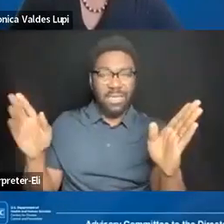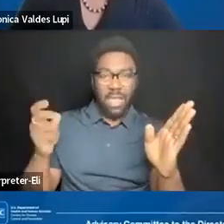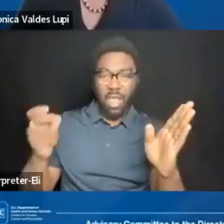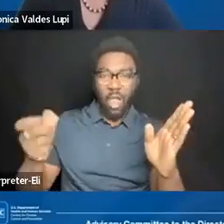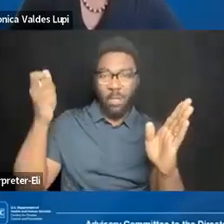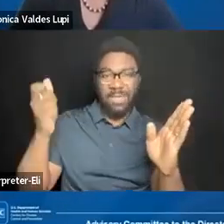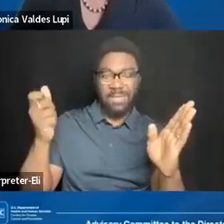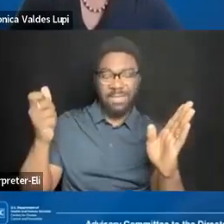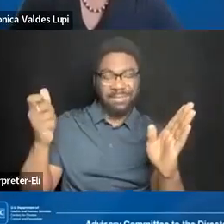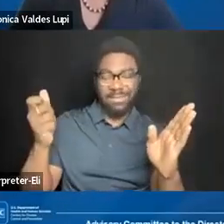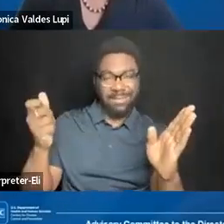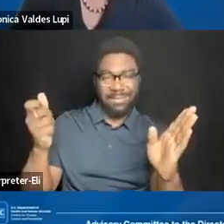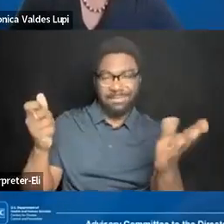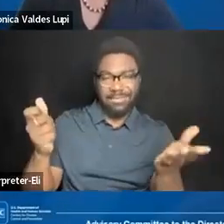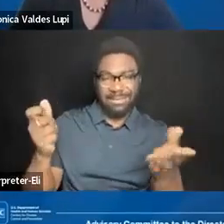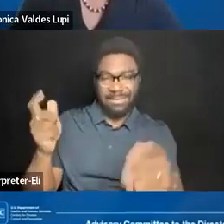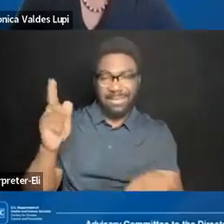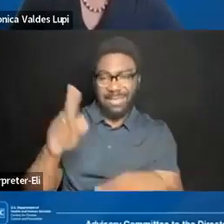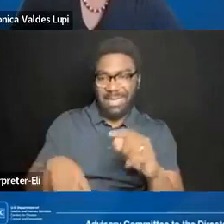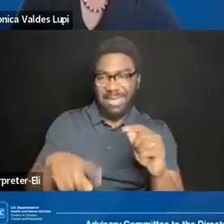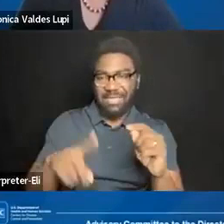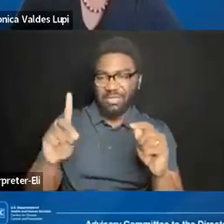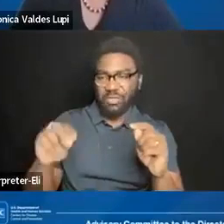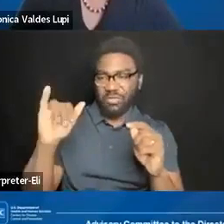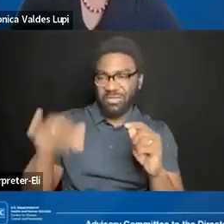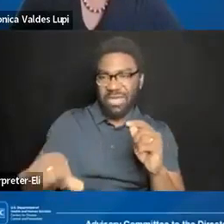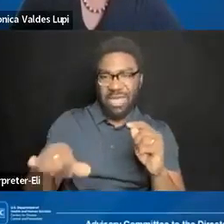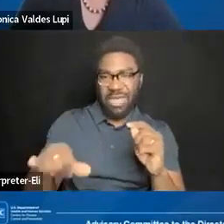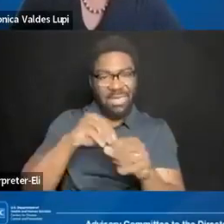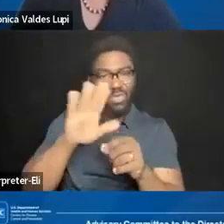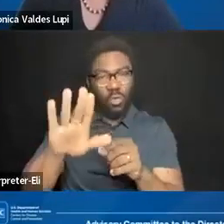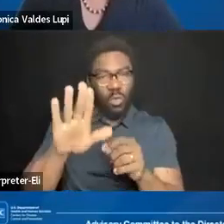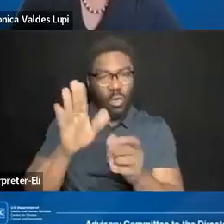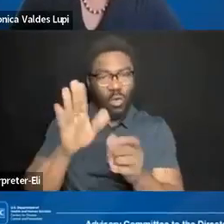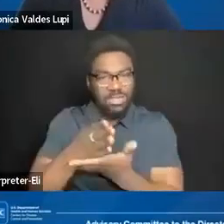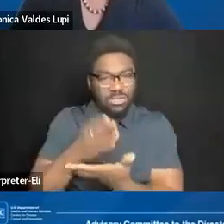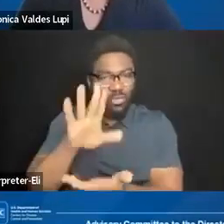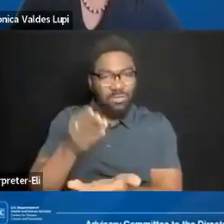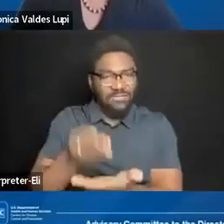that can be simply absorbed within your budget or the budget of state and local entities.